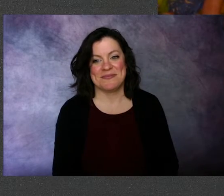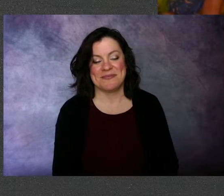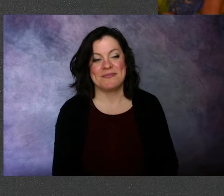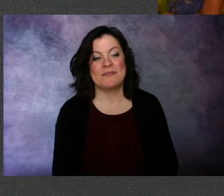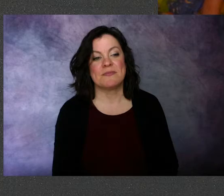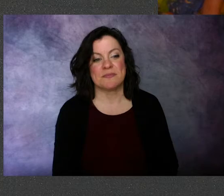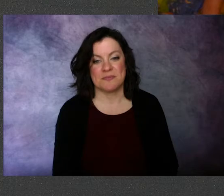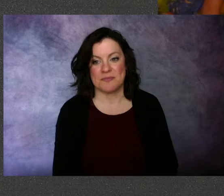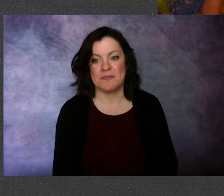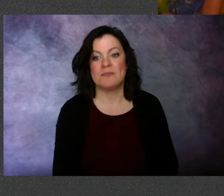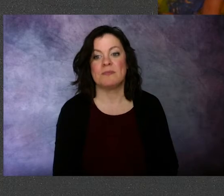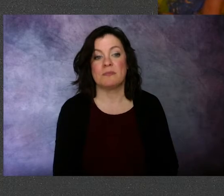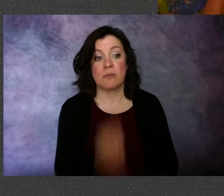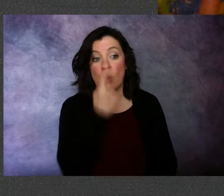Maybe he has nostrils.